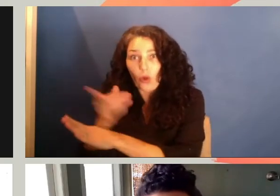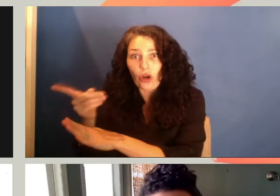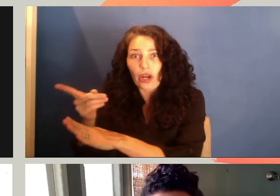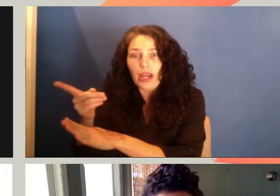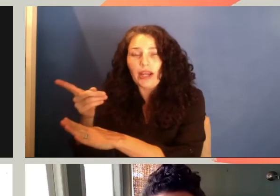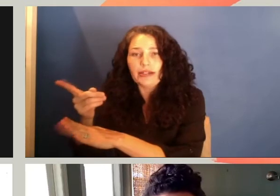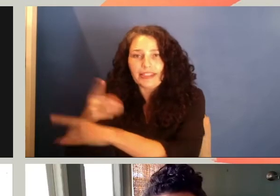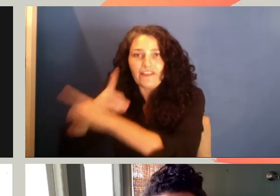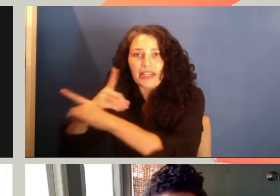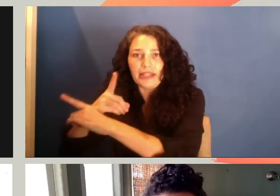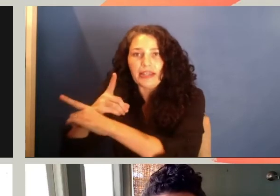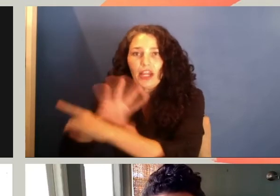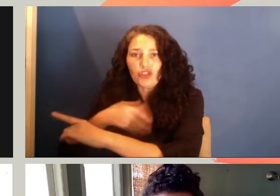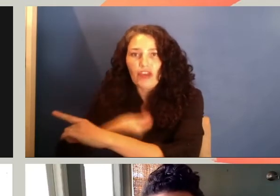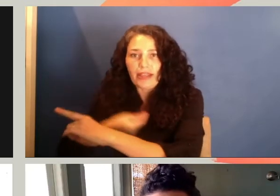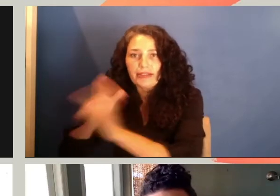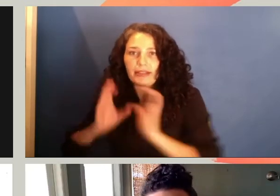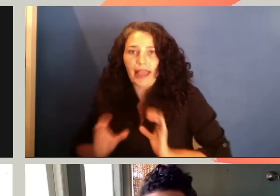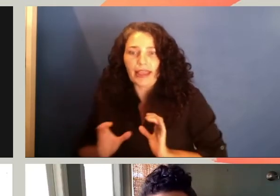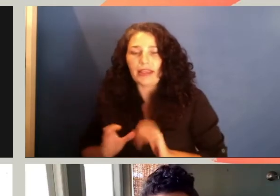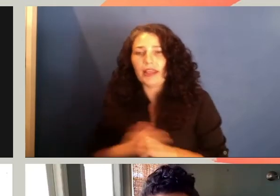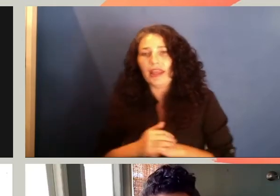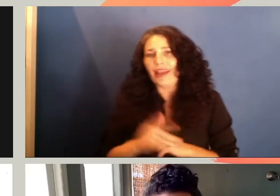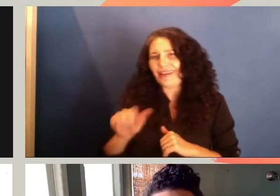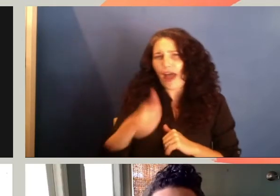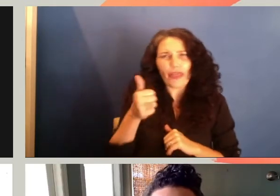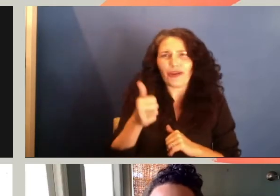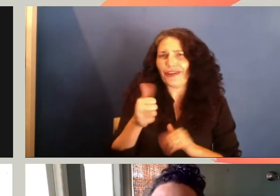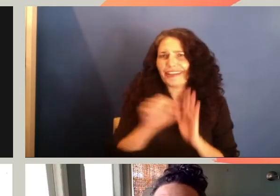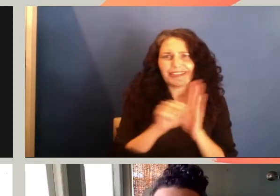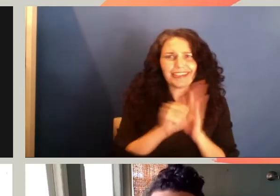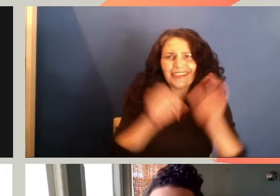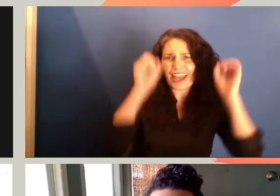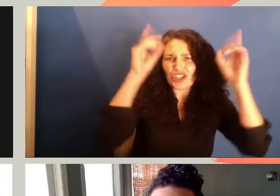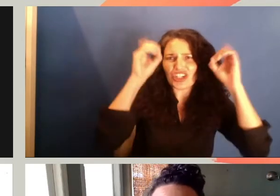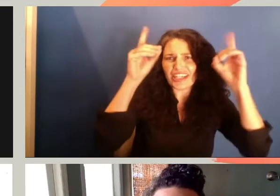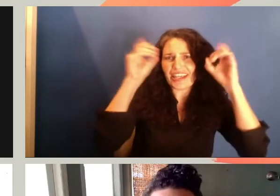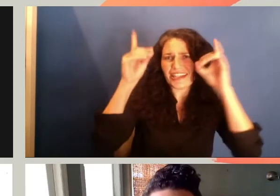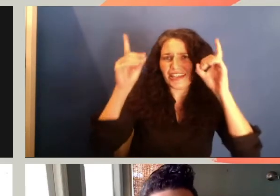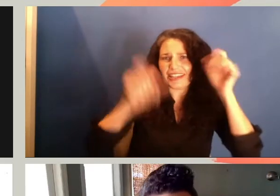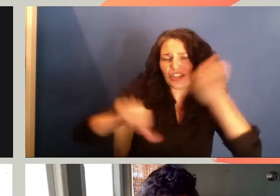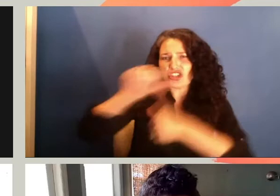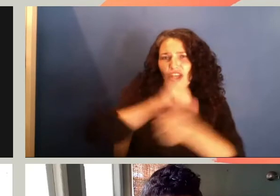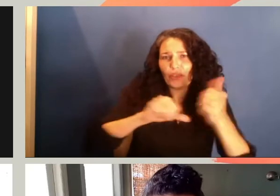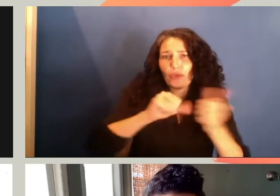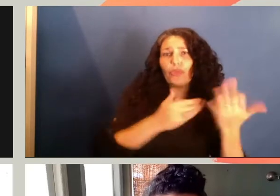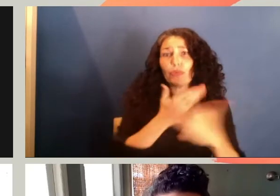that used "Disclosure" to educate themselves. I mean, knowing that, that's really exciting to me.